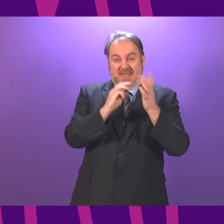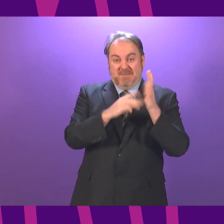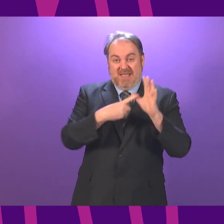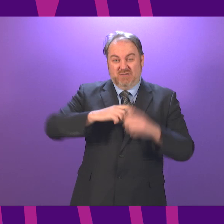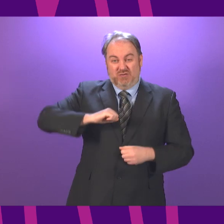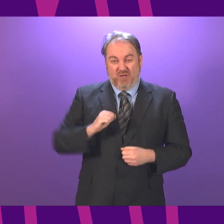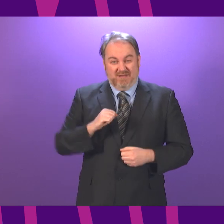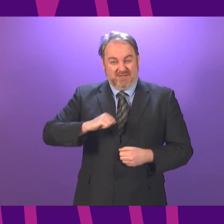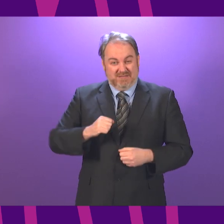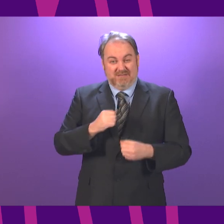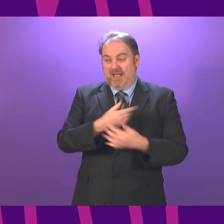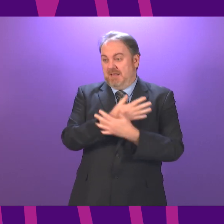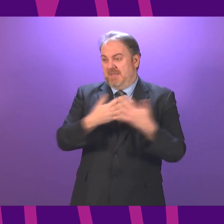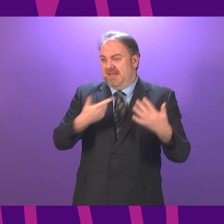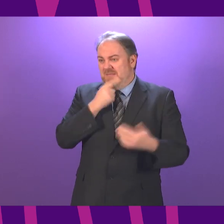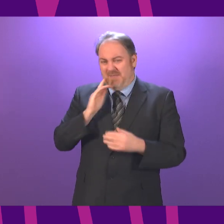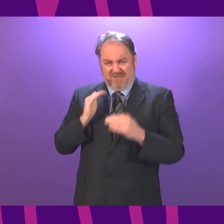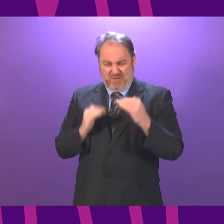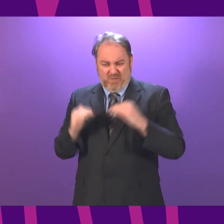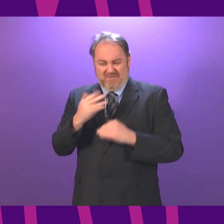Scots over 80 years old who have heard nothing about when they will be called.